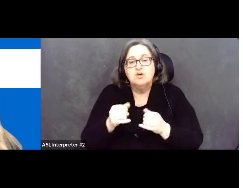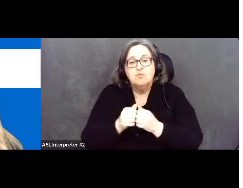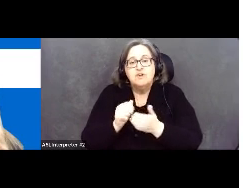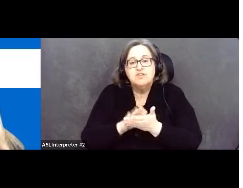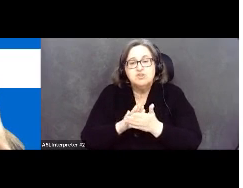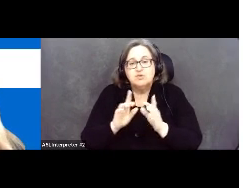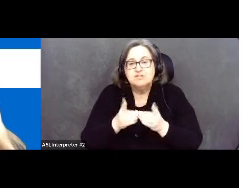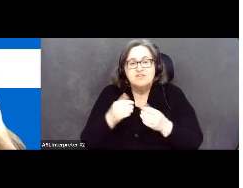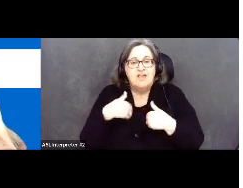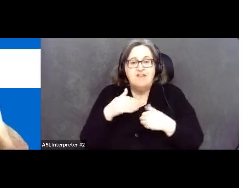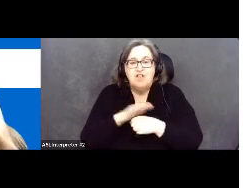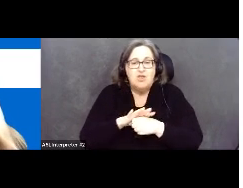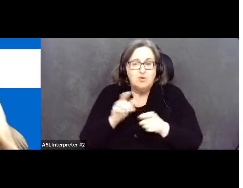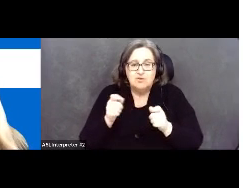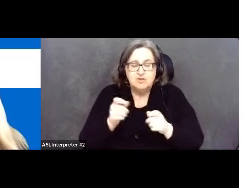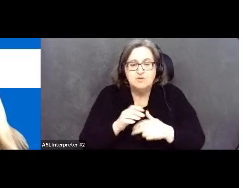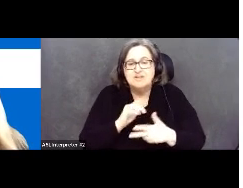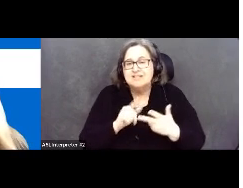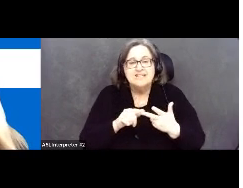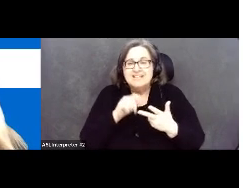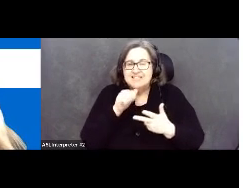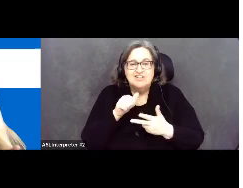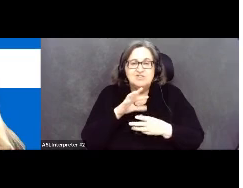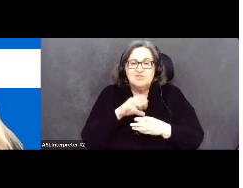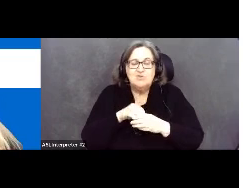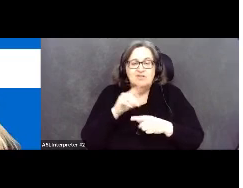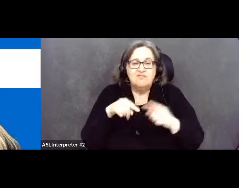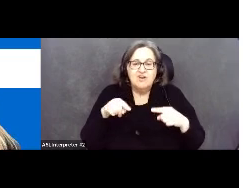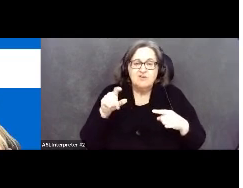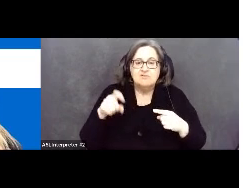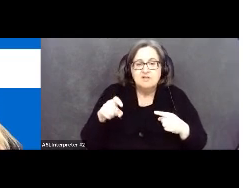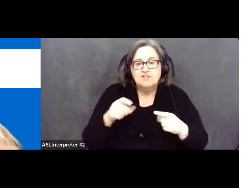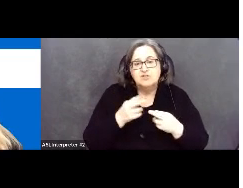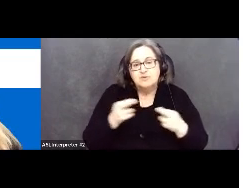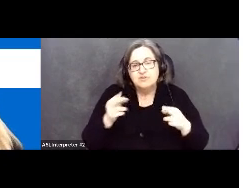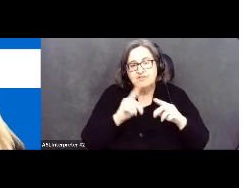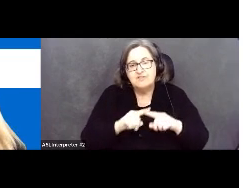Third, it doesn't account for the varying need and resources of districts. This is a big one.